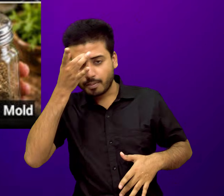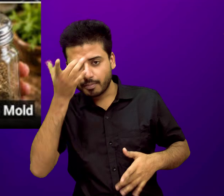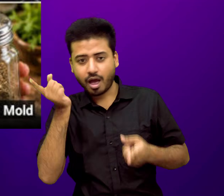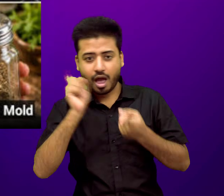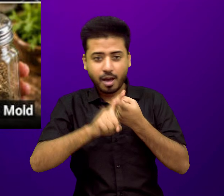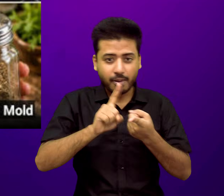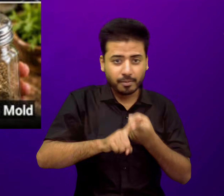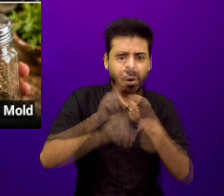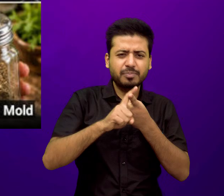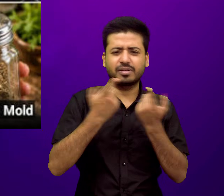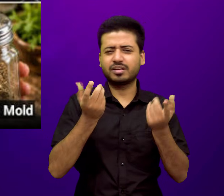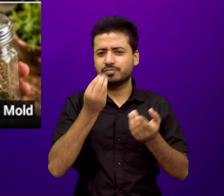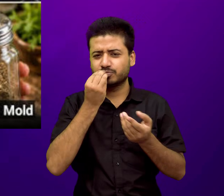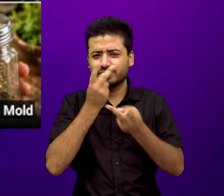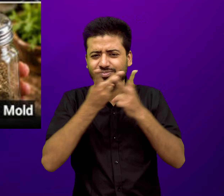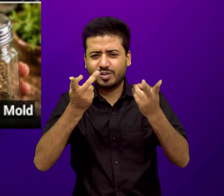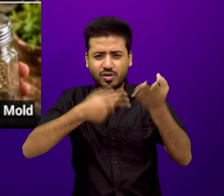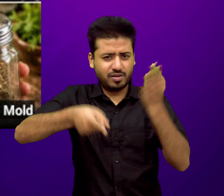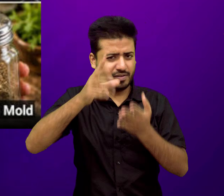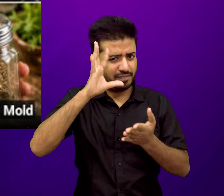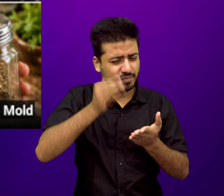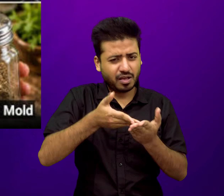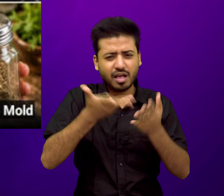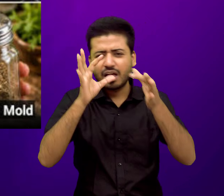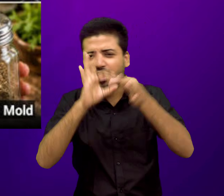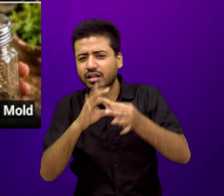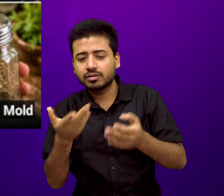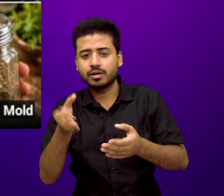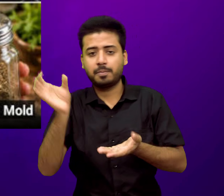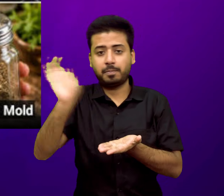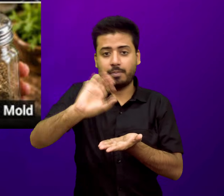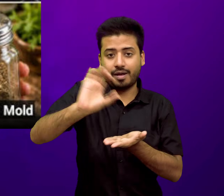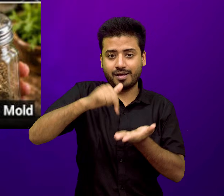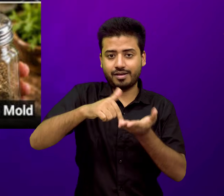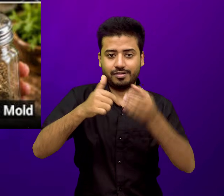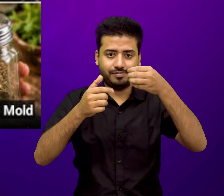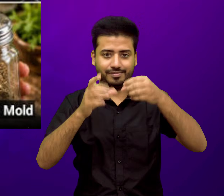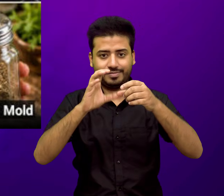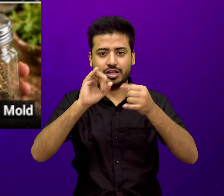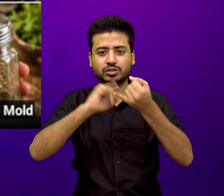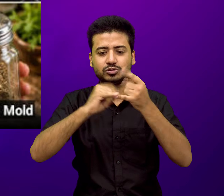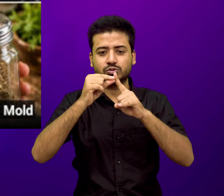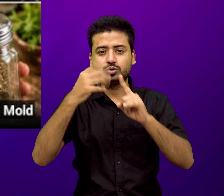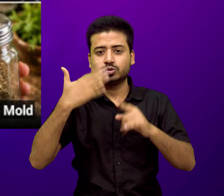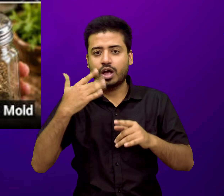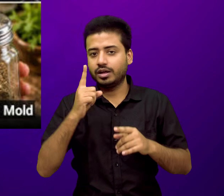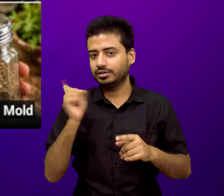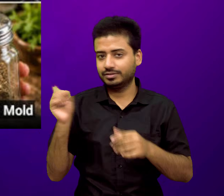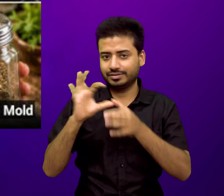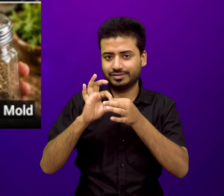easily break down in the environment or the human body. Moldy spices, the hidden fungal threat. We